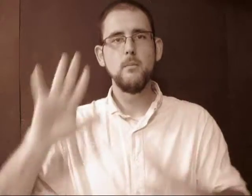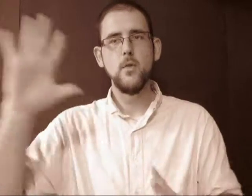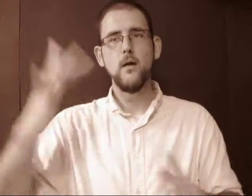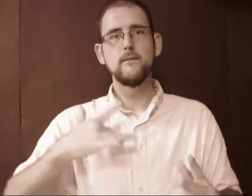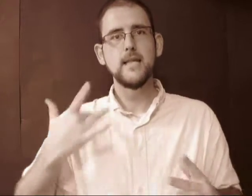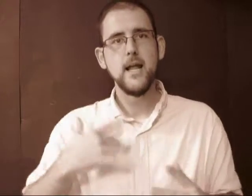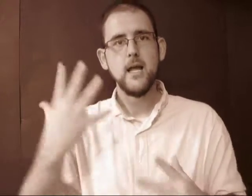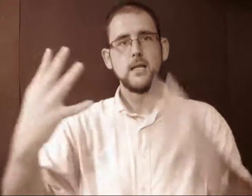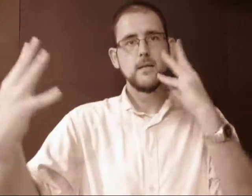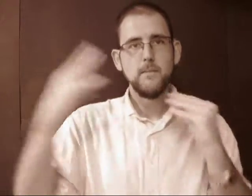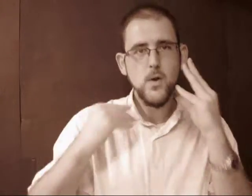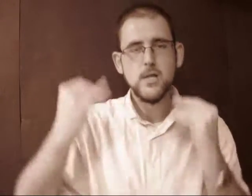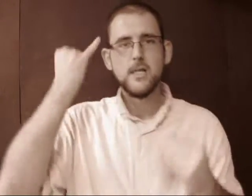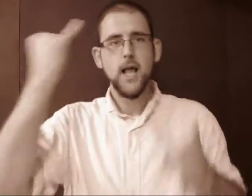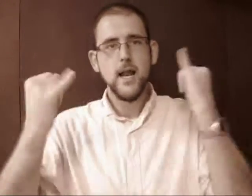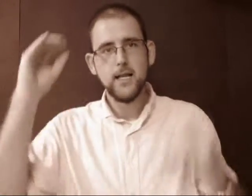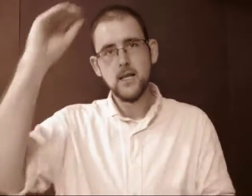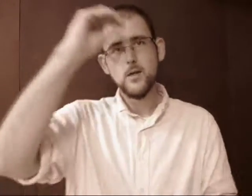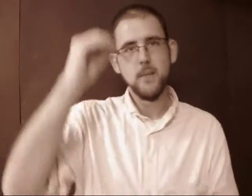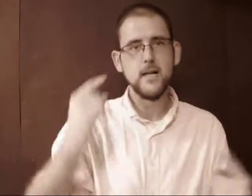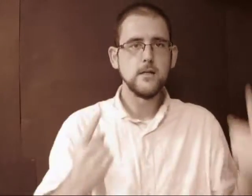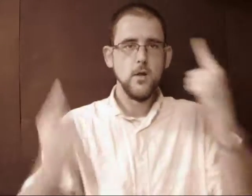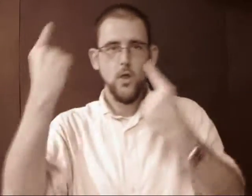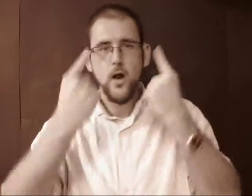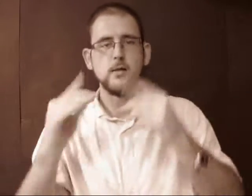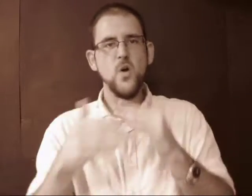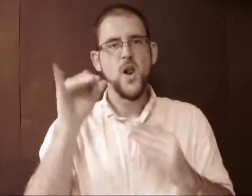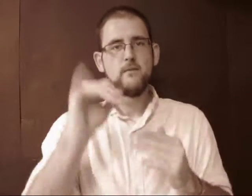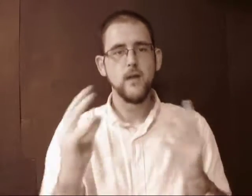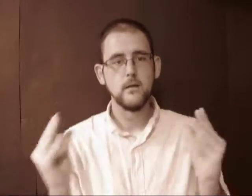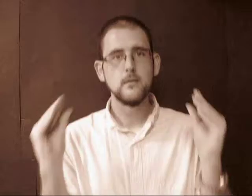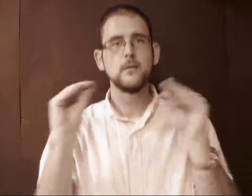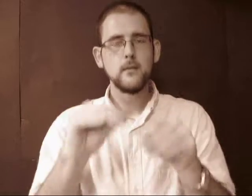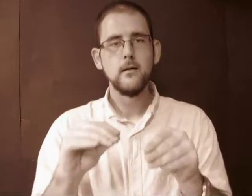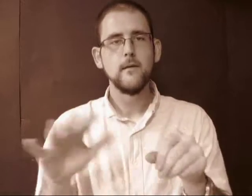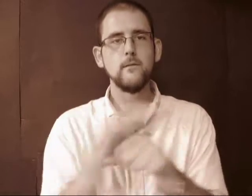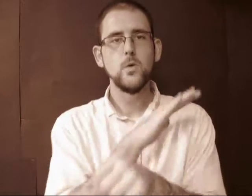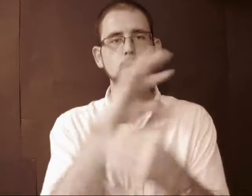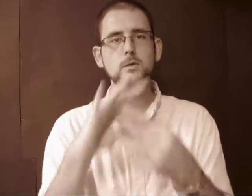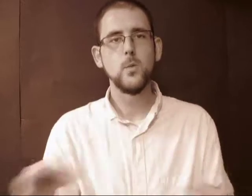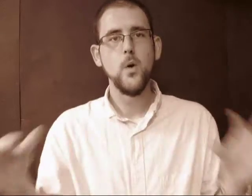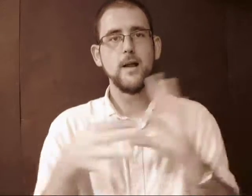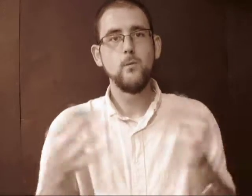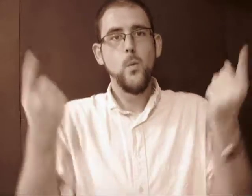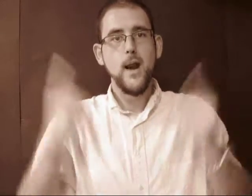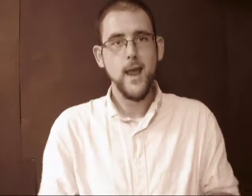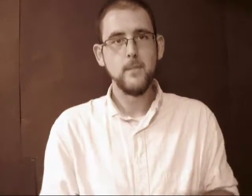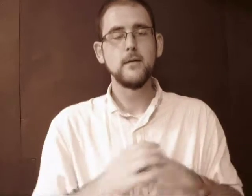feelings, experiences, ideas, opinions, and thoughts. All of that got put together into a single story of what happened.